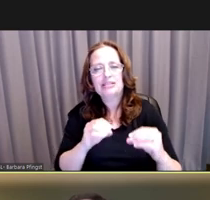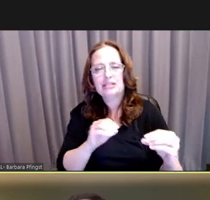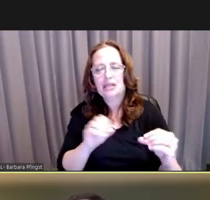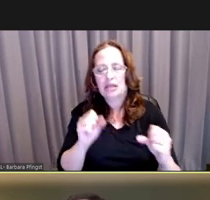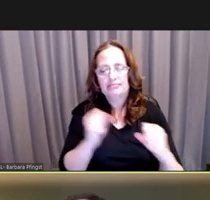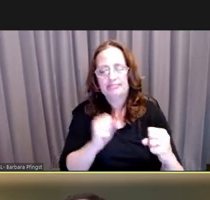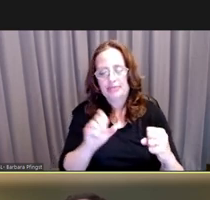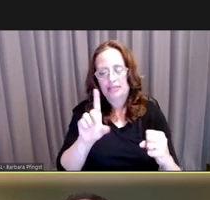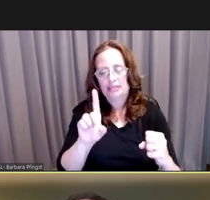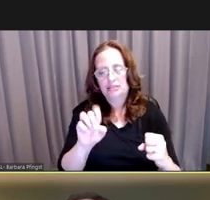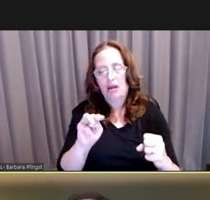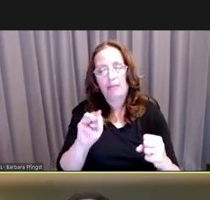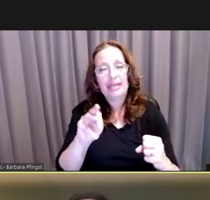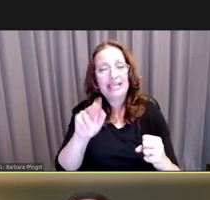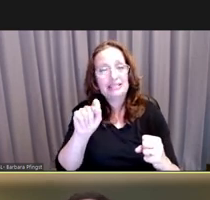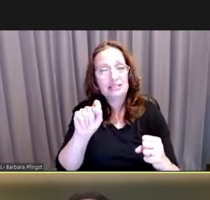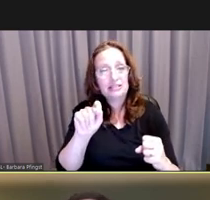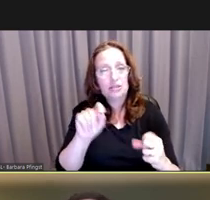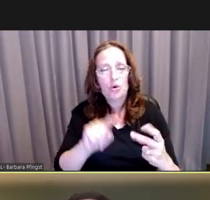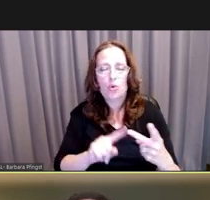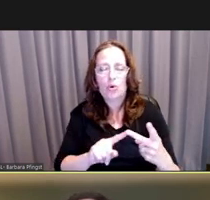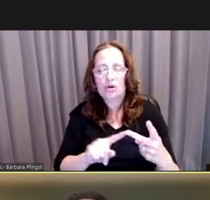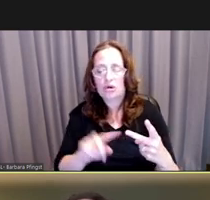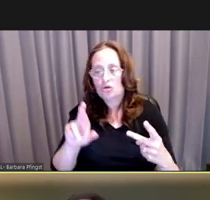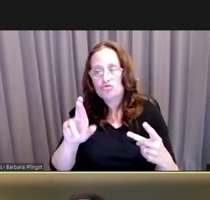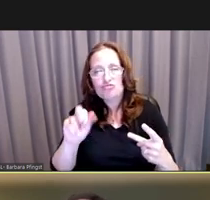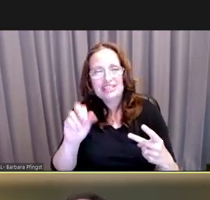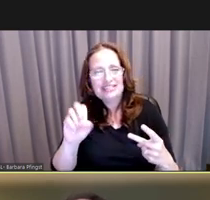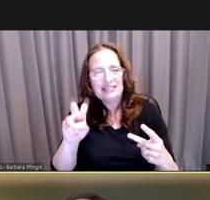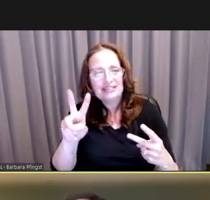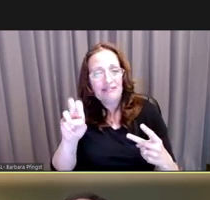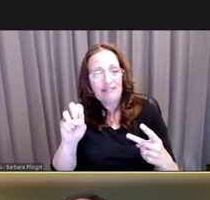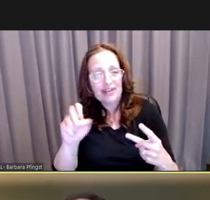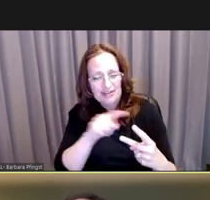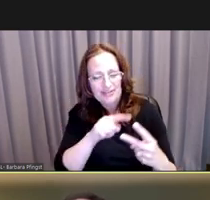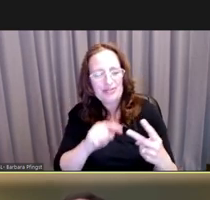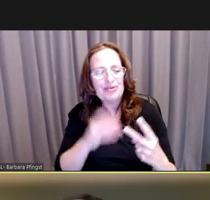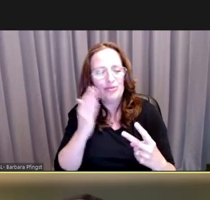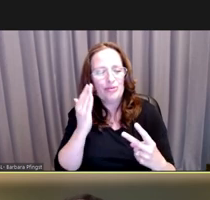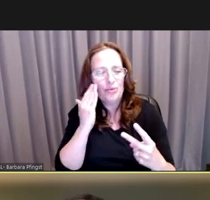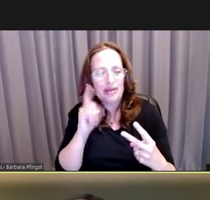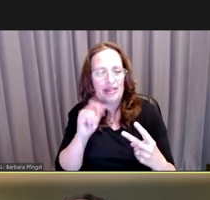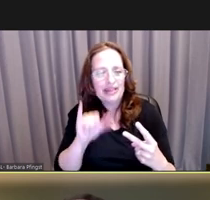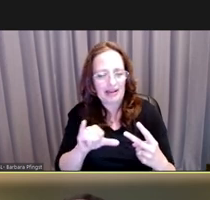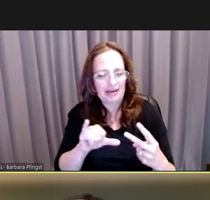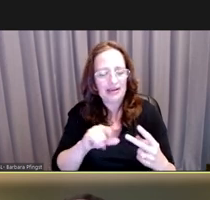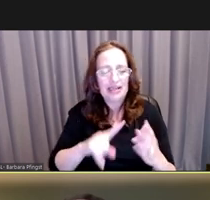We call that sex linked inheritance. And there's even a subset of hearing loss that can be